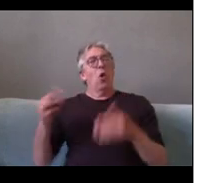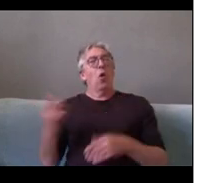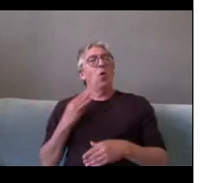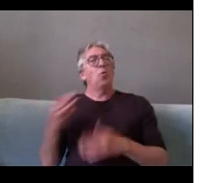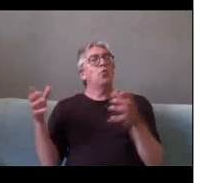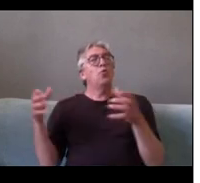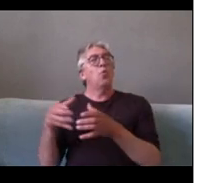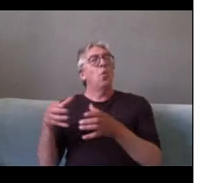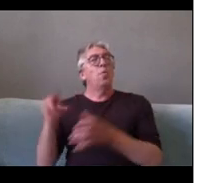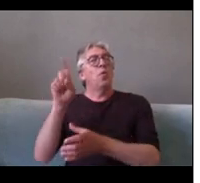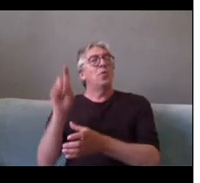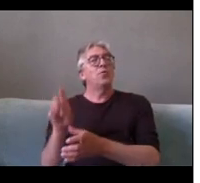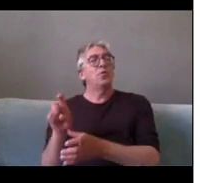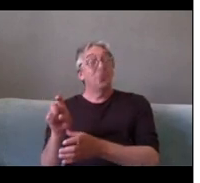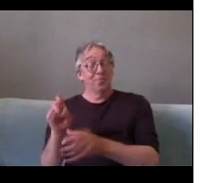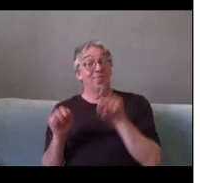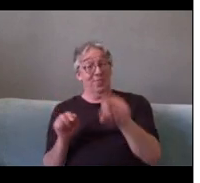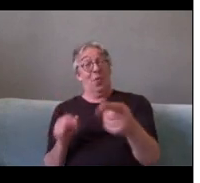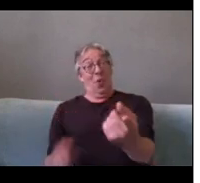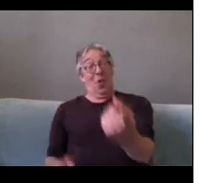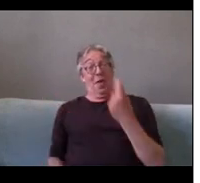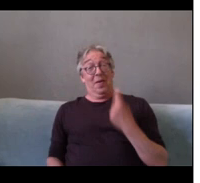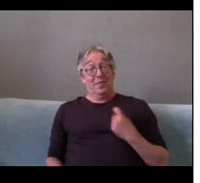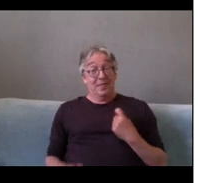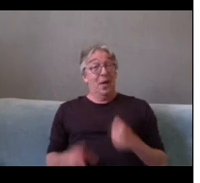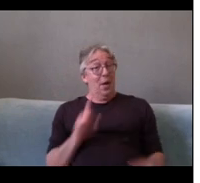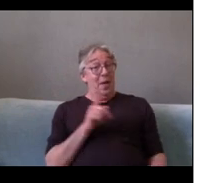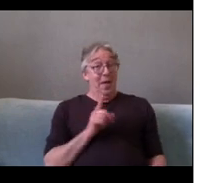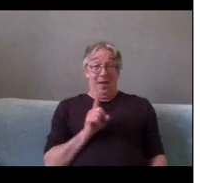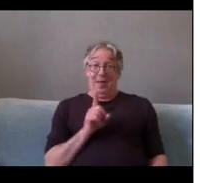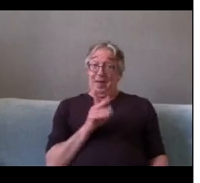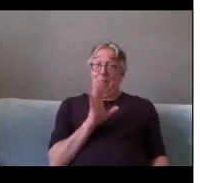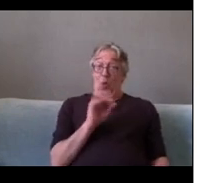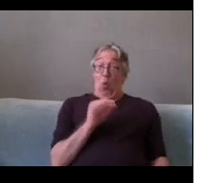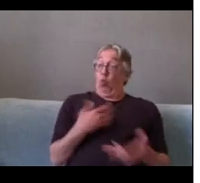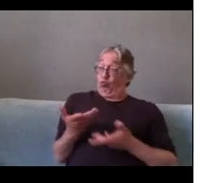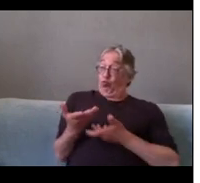And you asked me whether DPOs in Kenya are happy, for example,